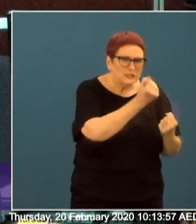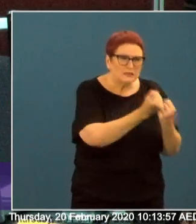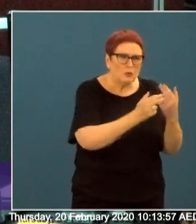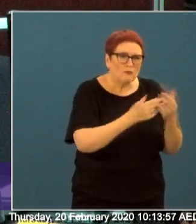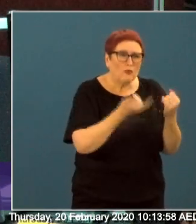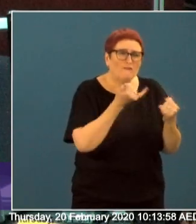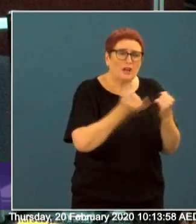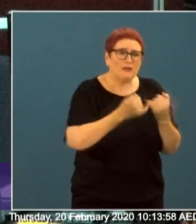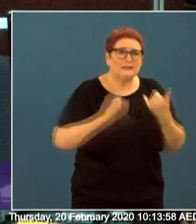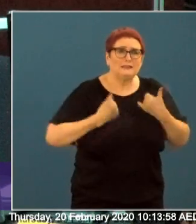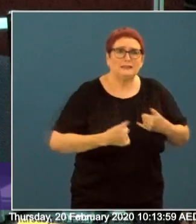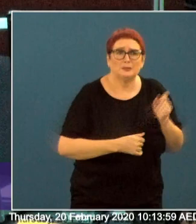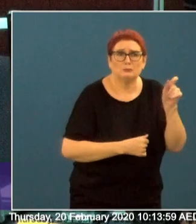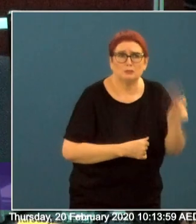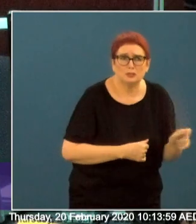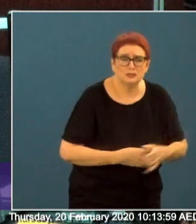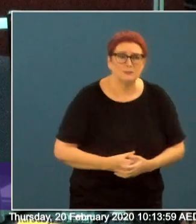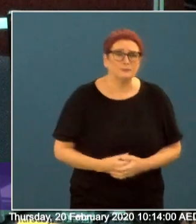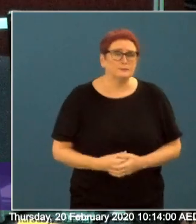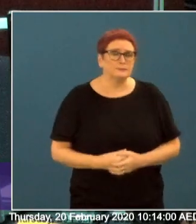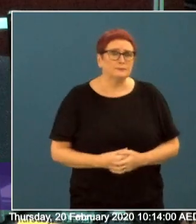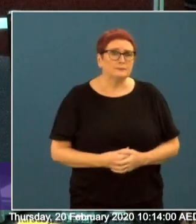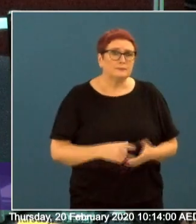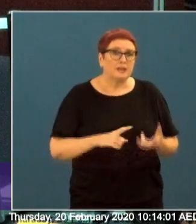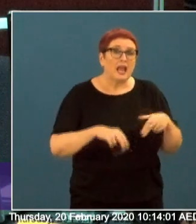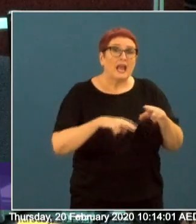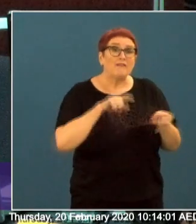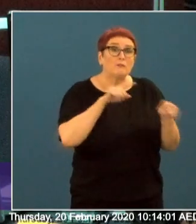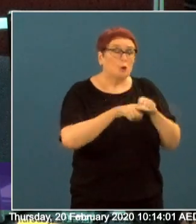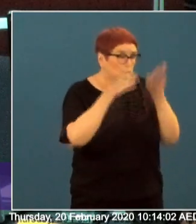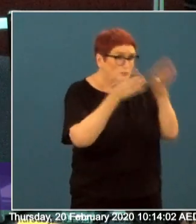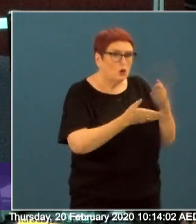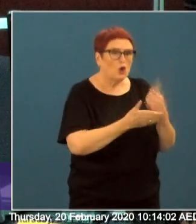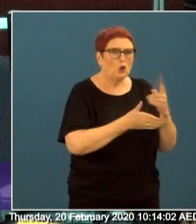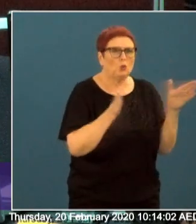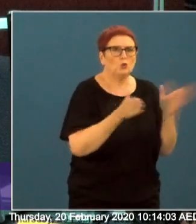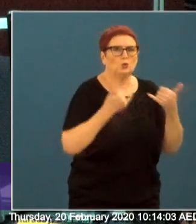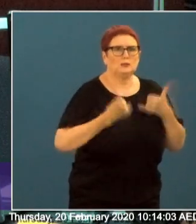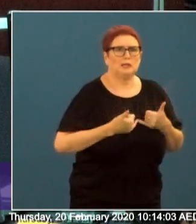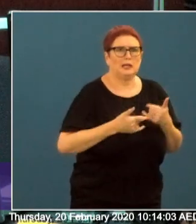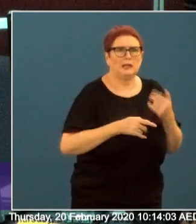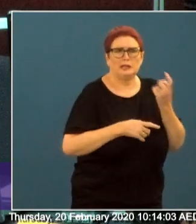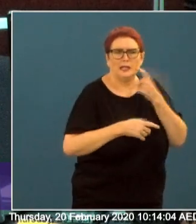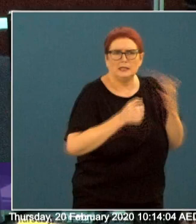Is the idea that if acute care is prioritised in the funding of the health system,